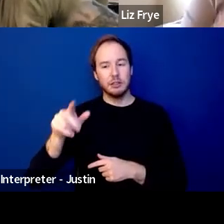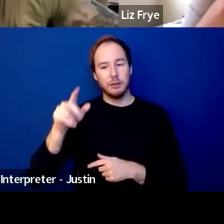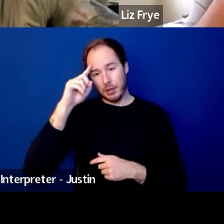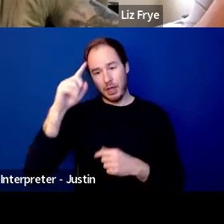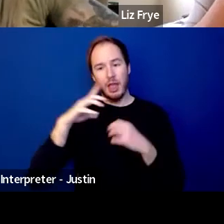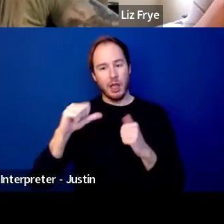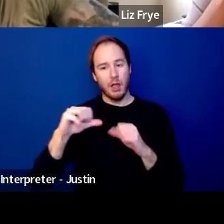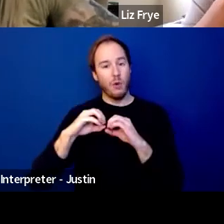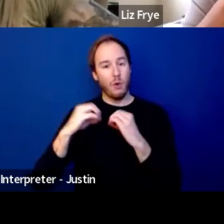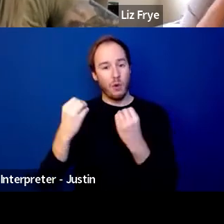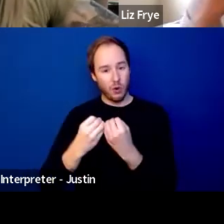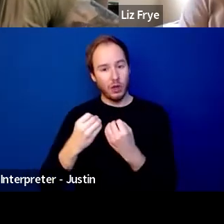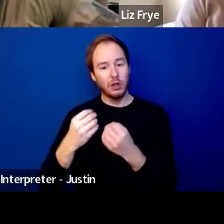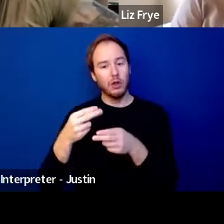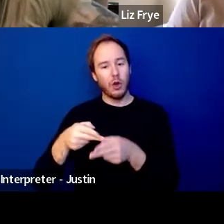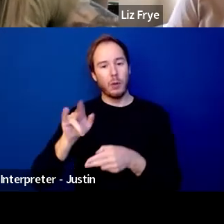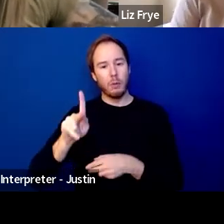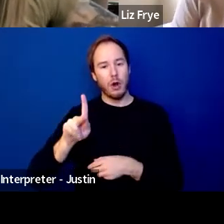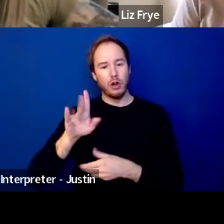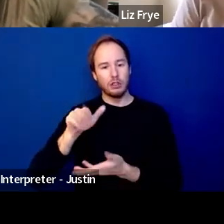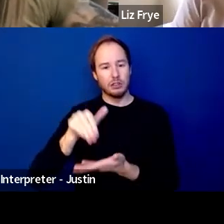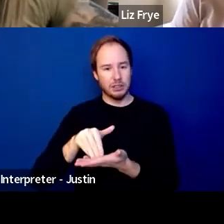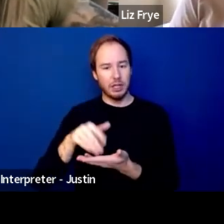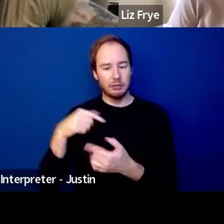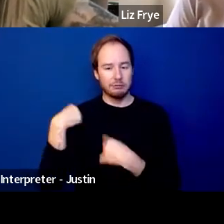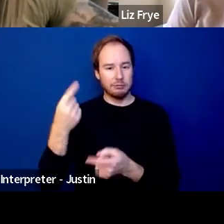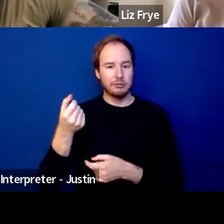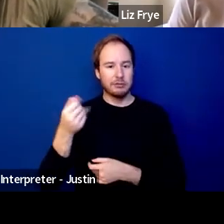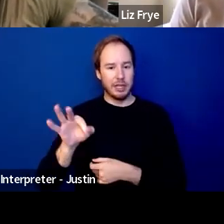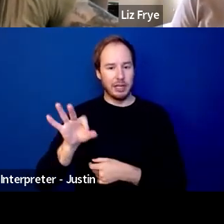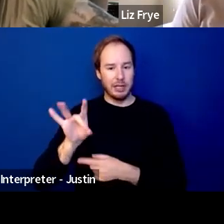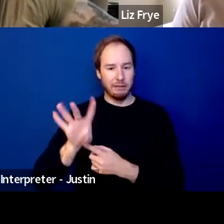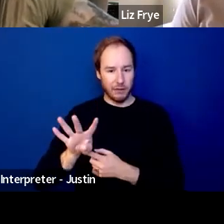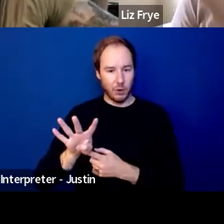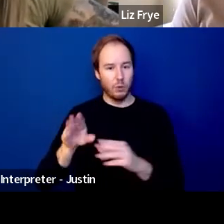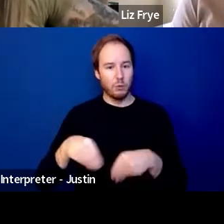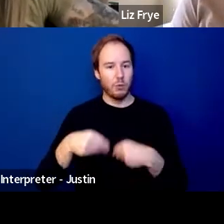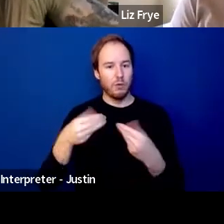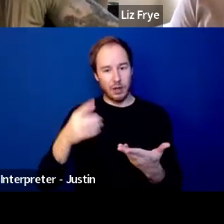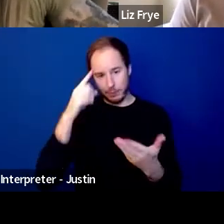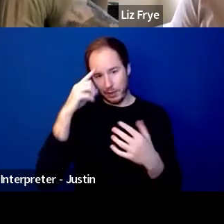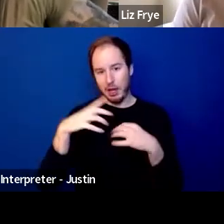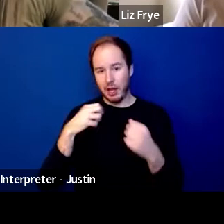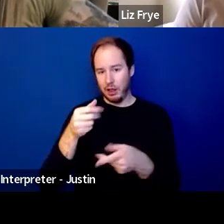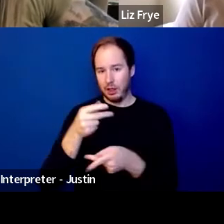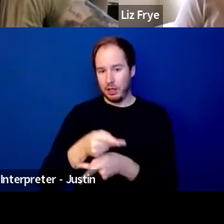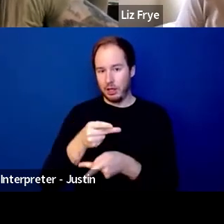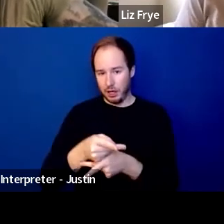that has been around since 1984 providing mental health care to people